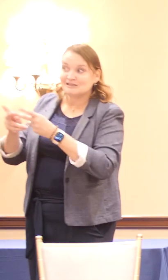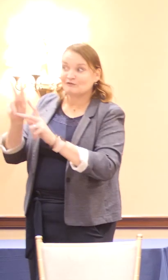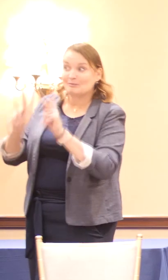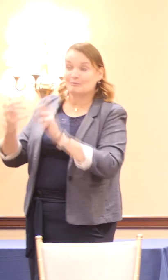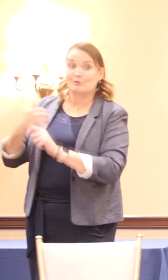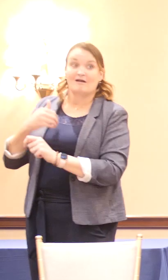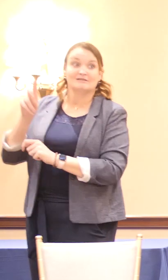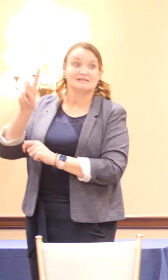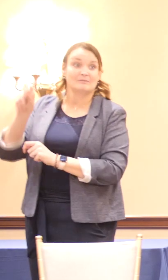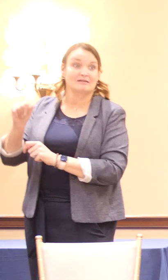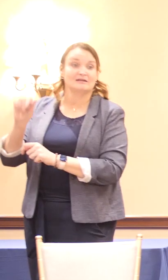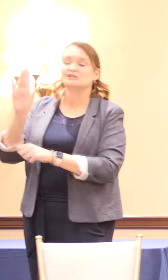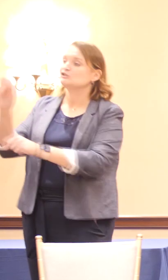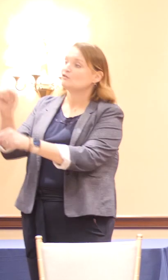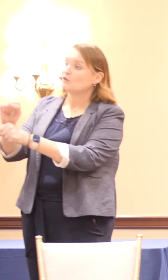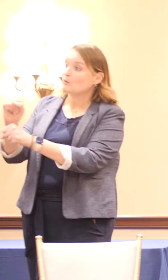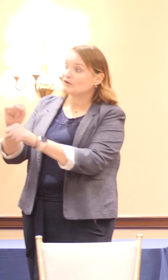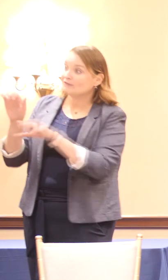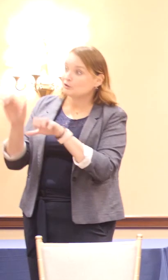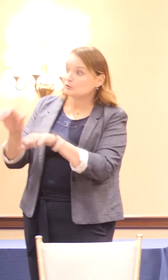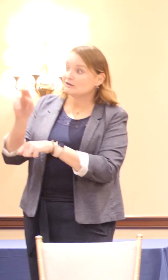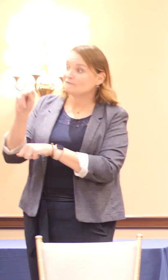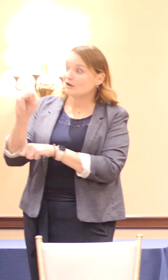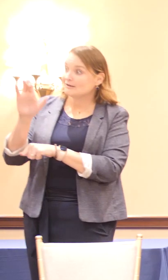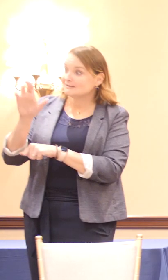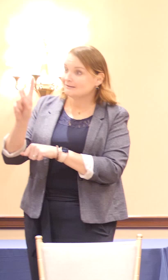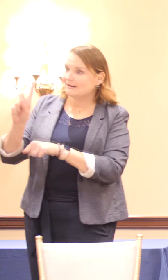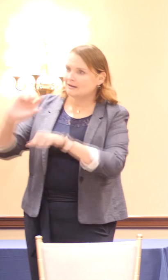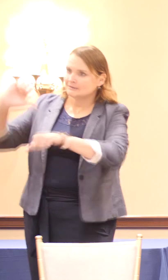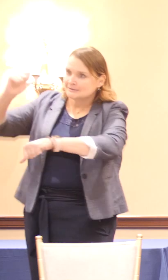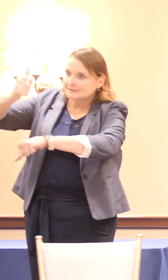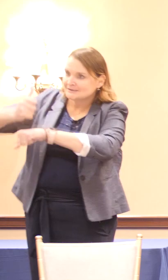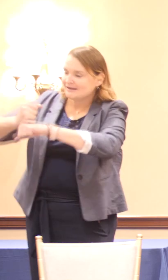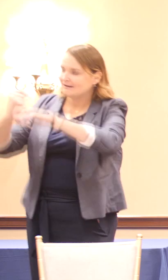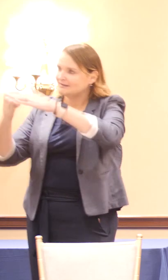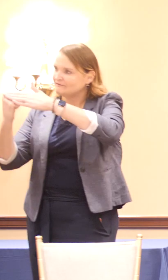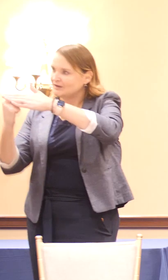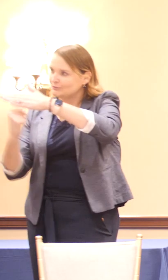you did for the National Council on Disability laying down the foundation for everything that